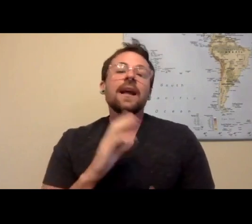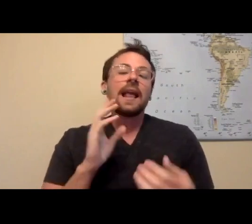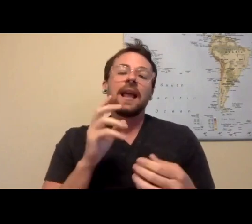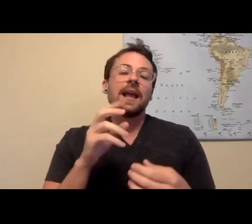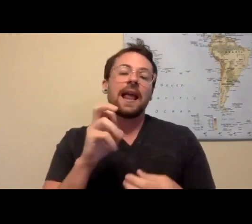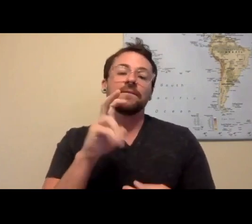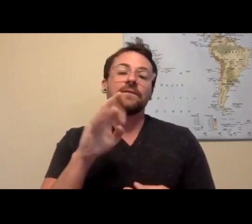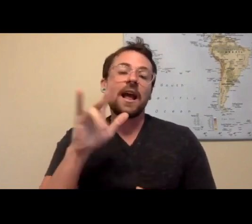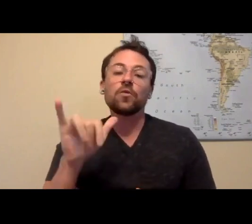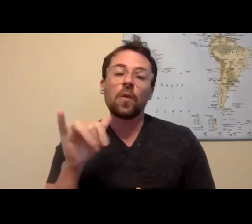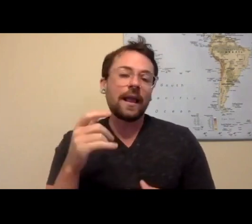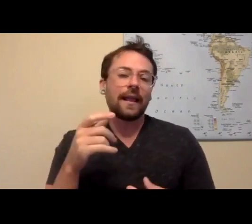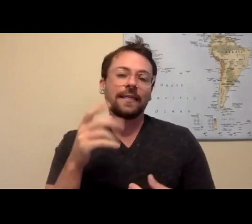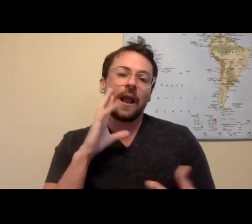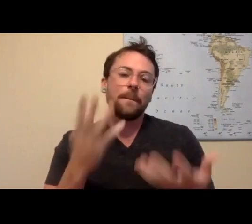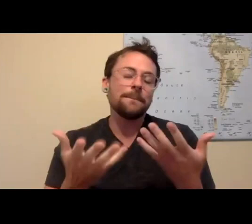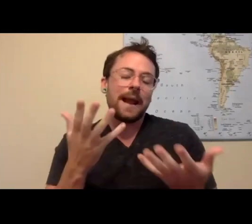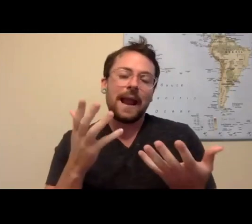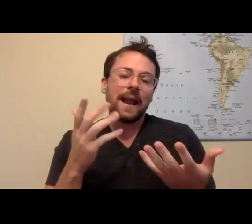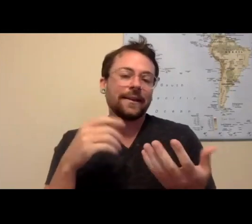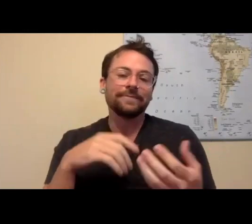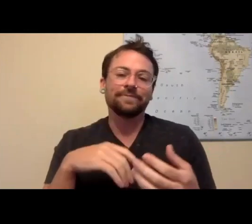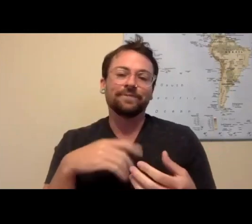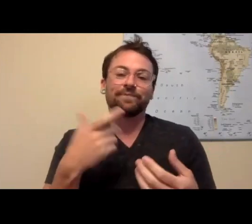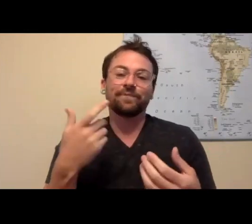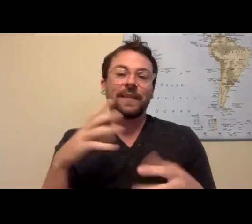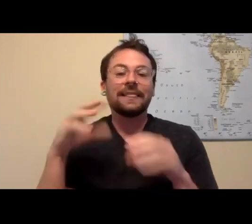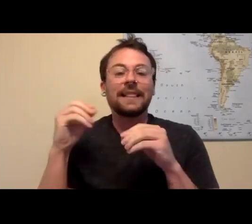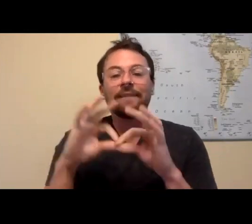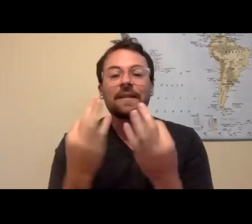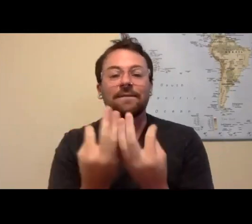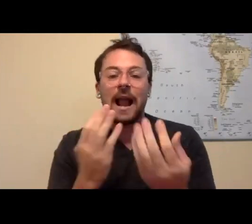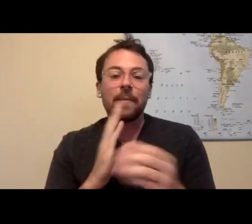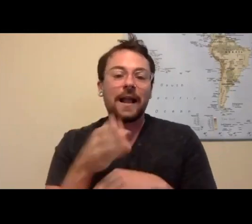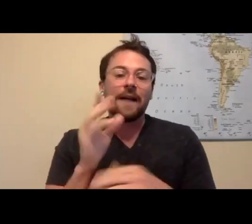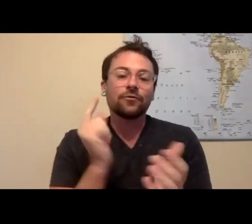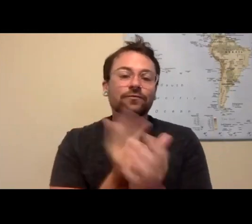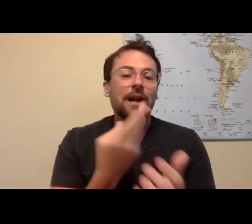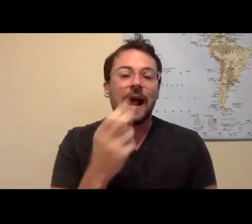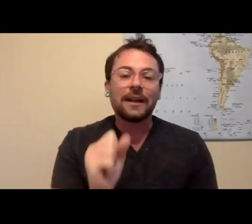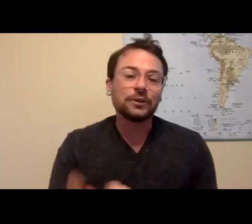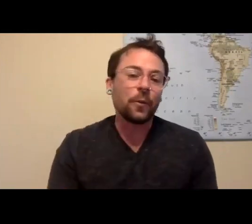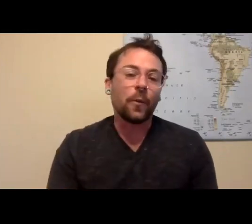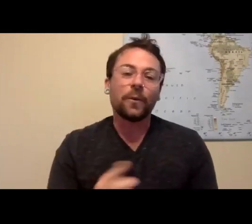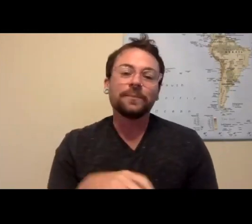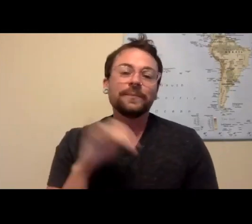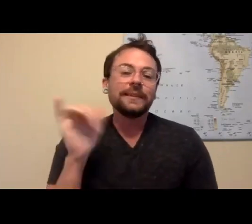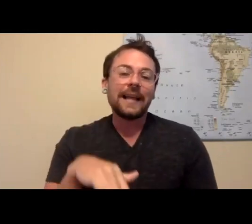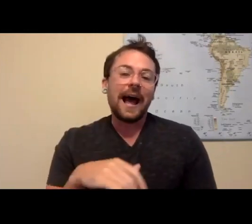And it is unfortunate that many students, when they go home, have to hide their identities